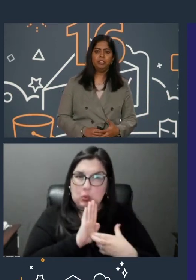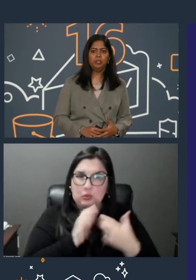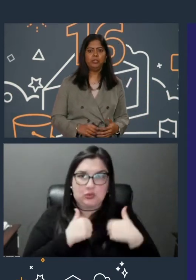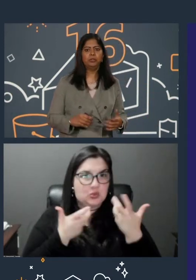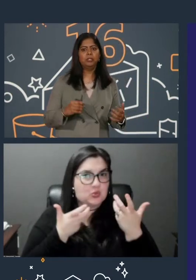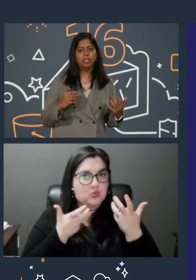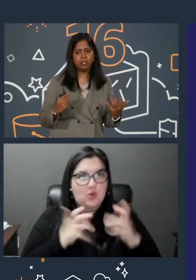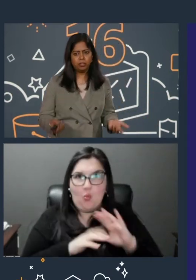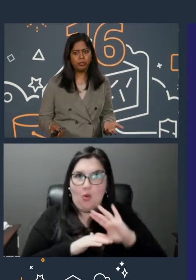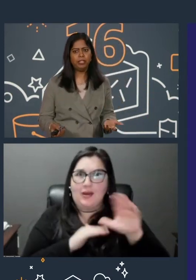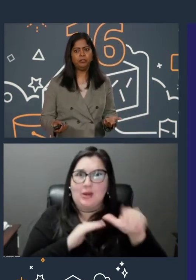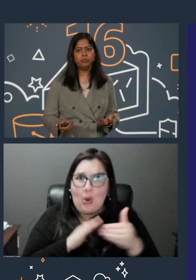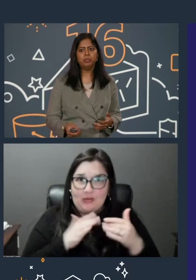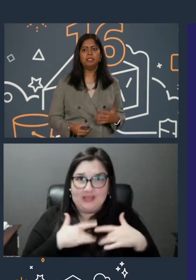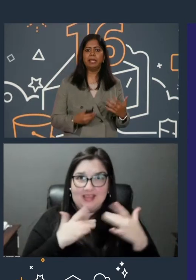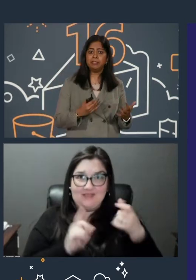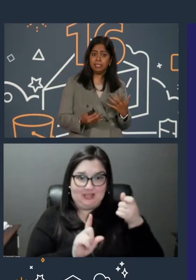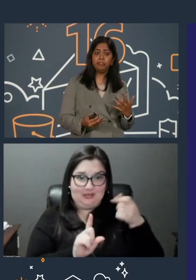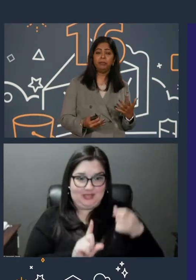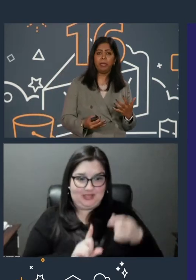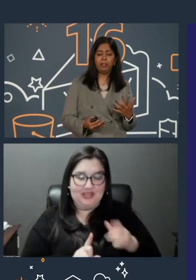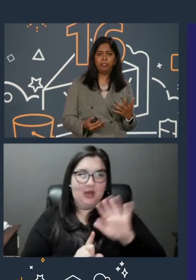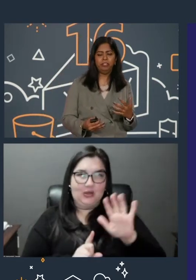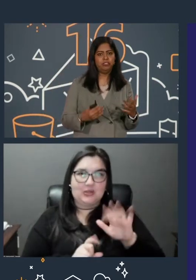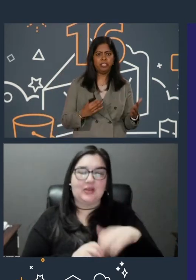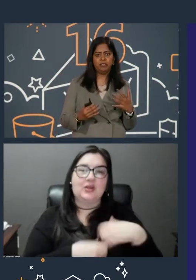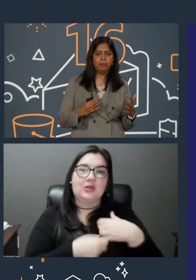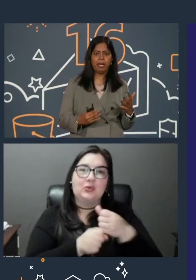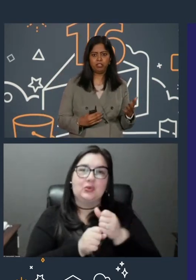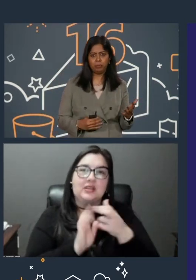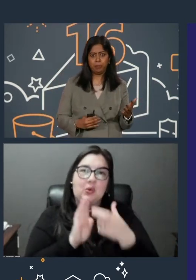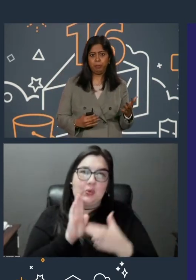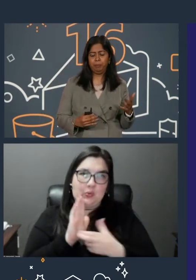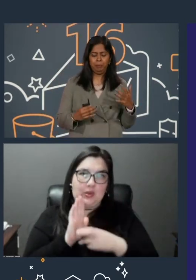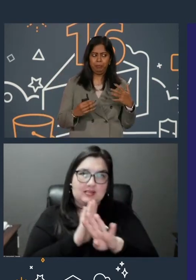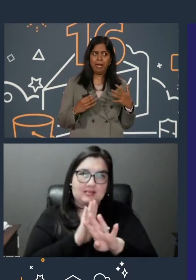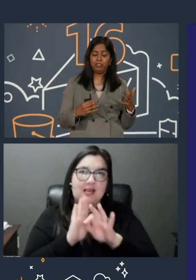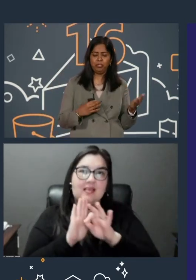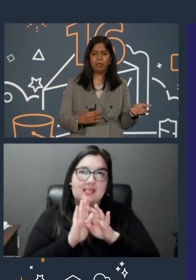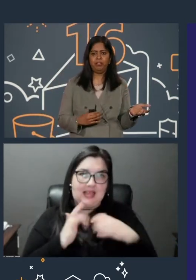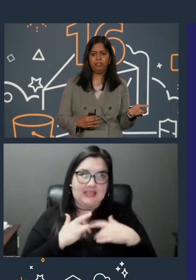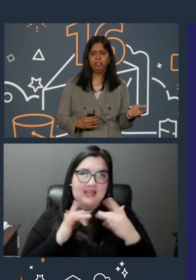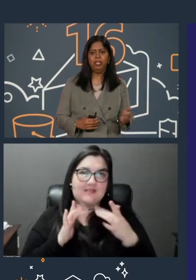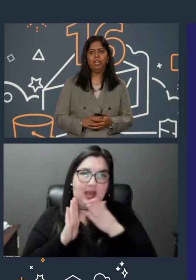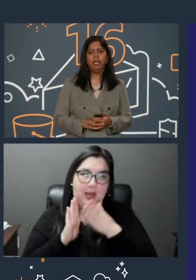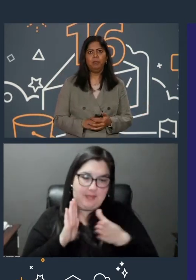So you click on create rules, select an event pattern. There's an event matching pattern,